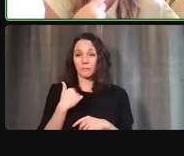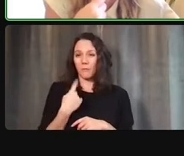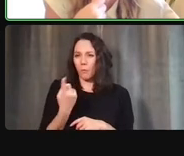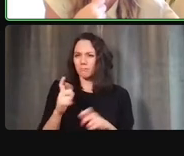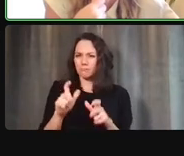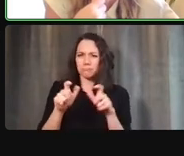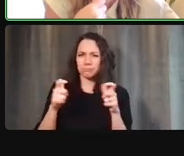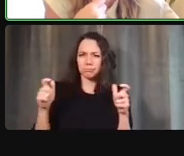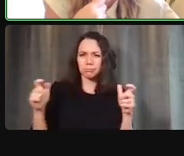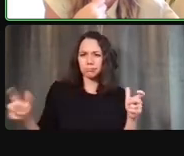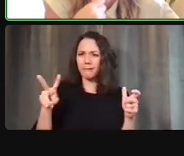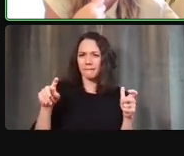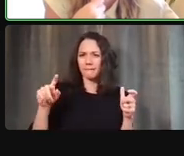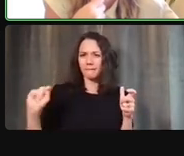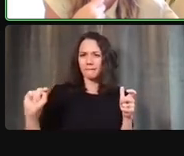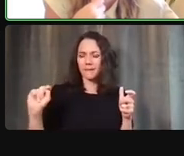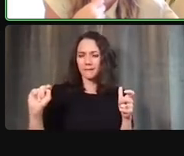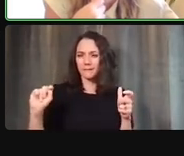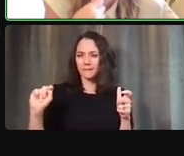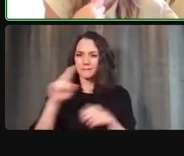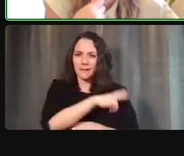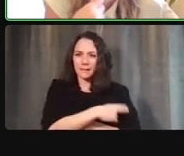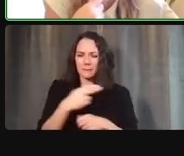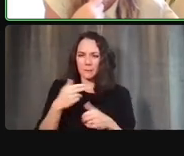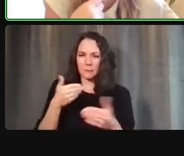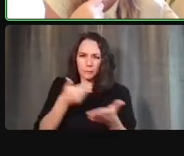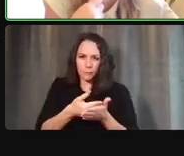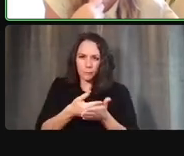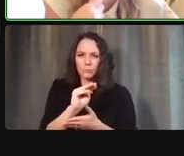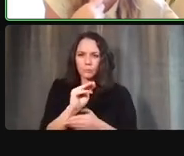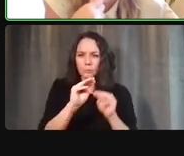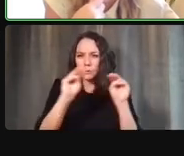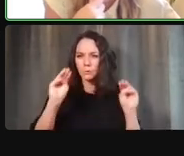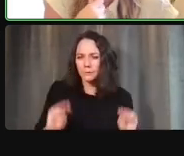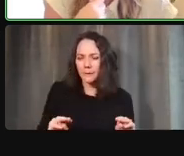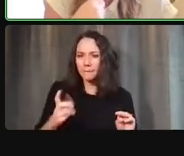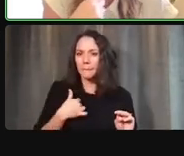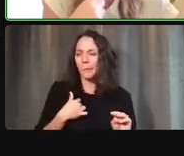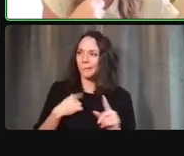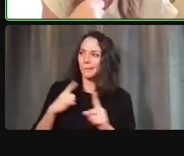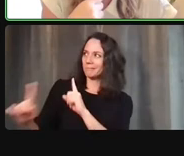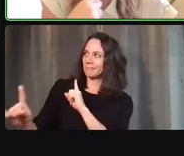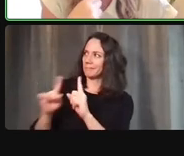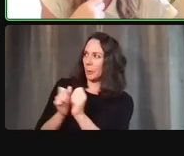And we have been talking to people there about bringing in people in the traumatic